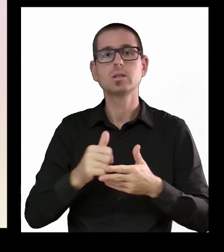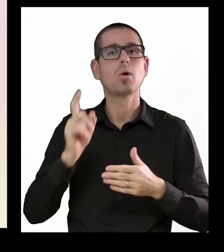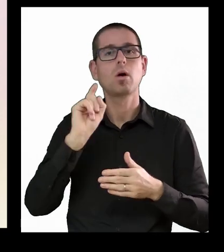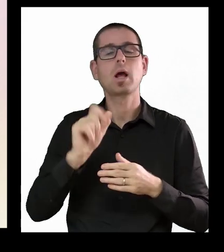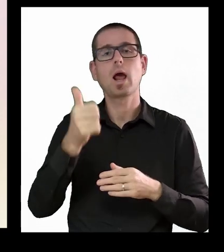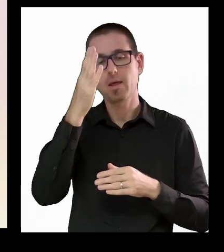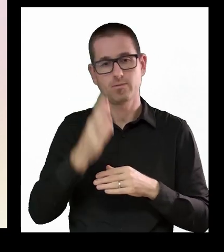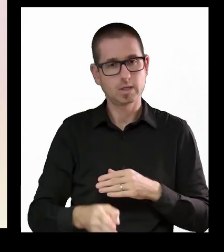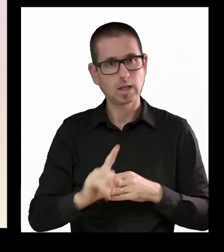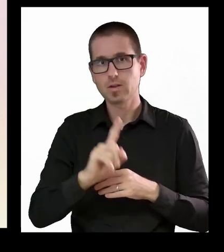they didn't click the.